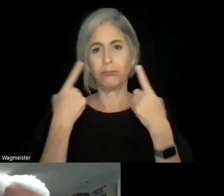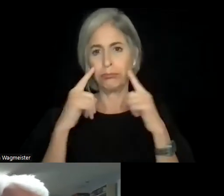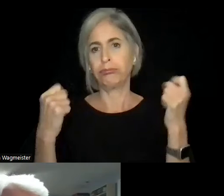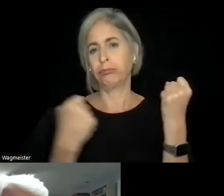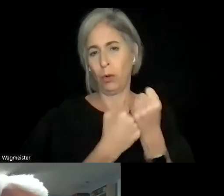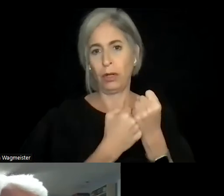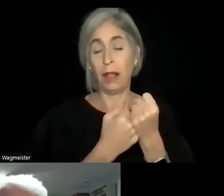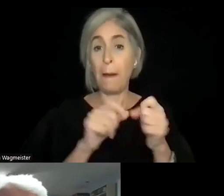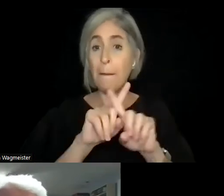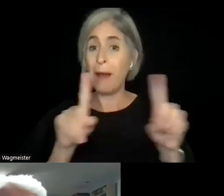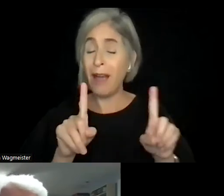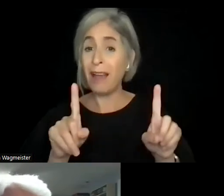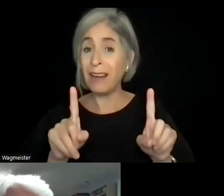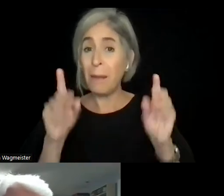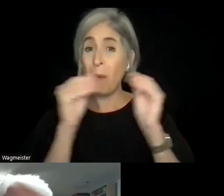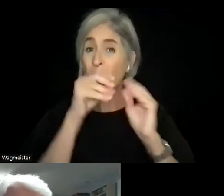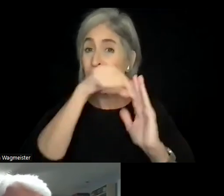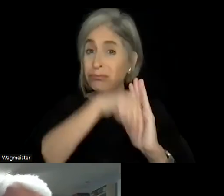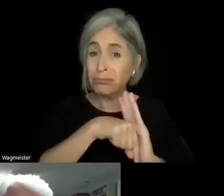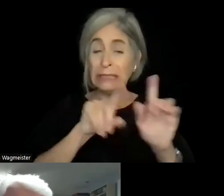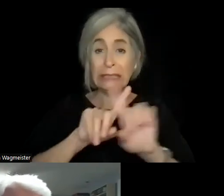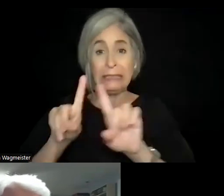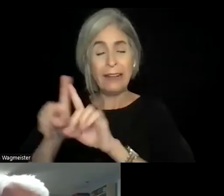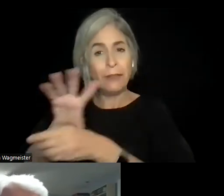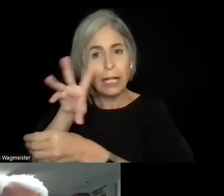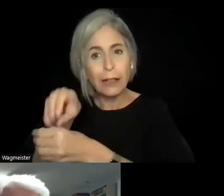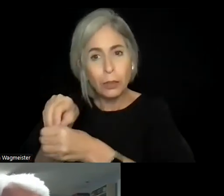disability right advocates